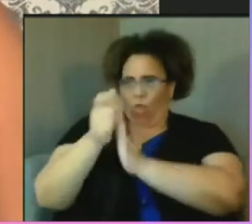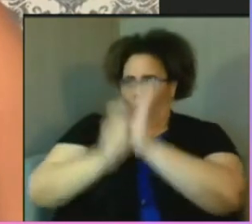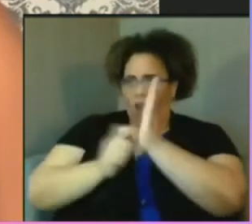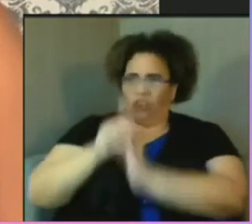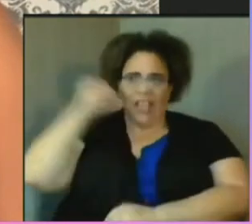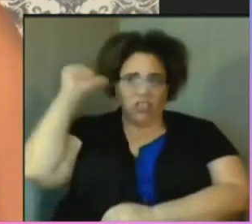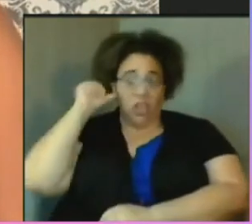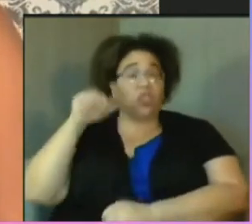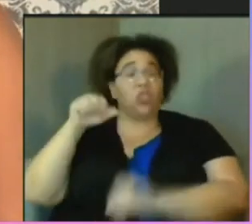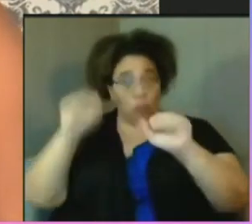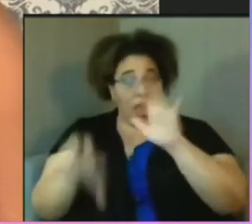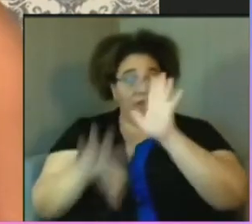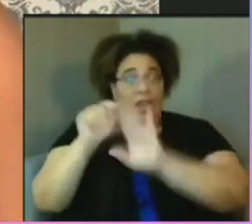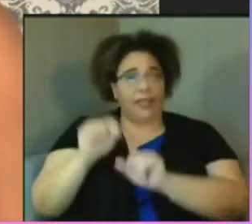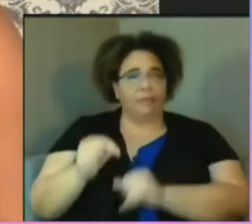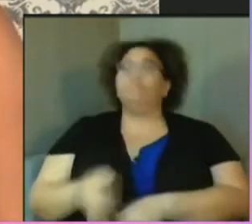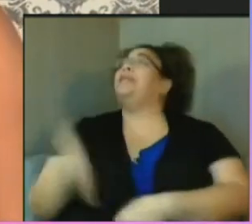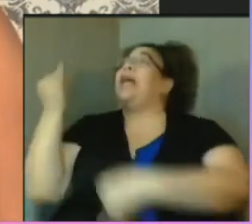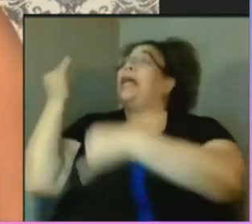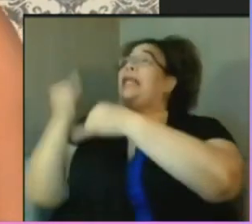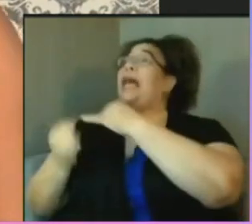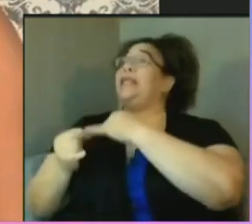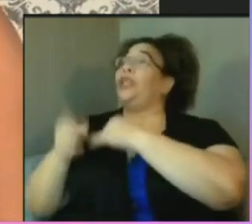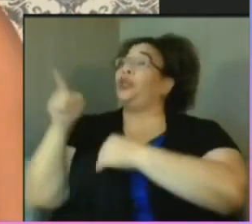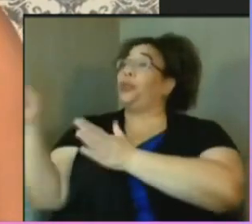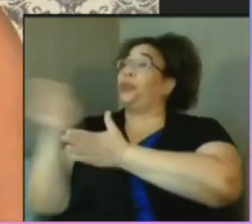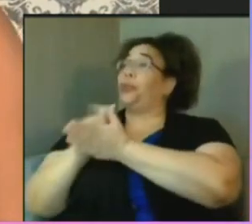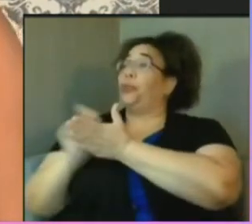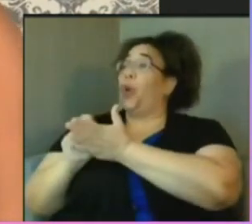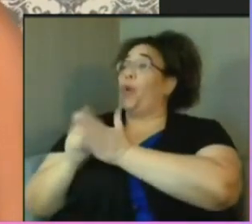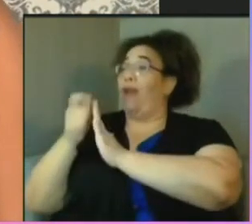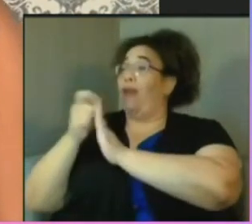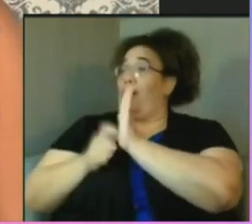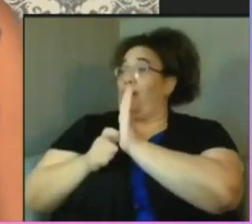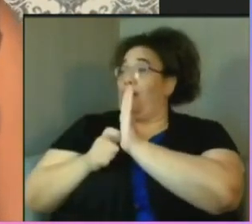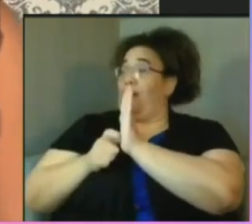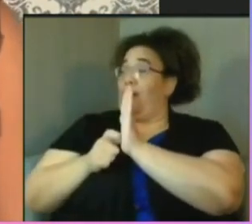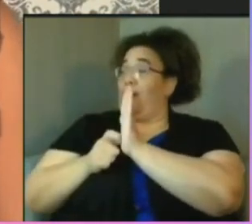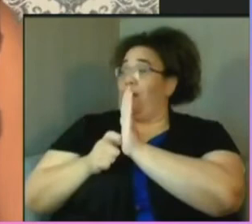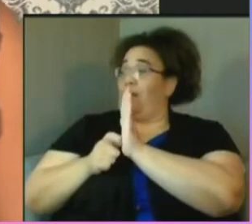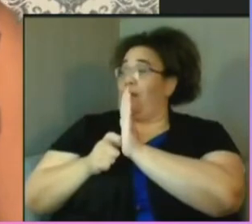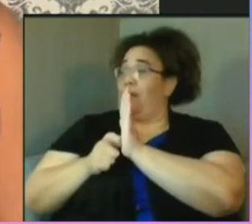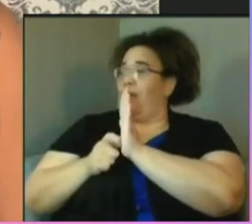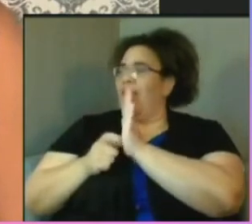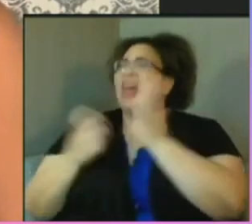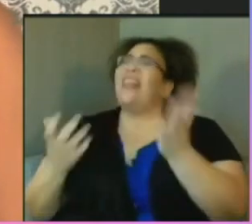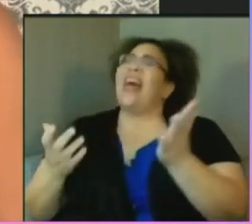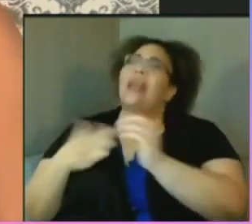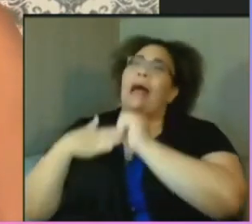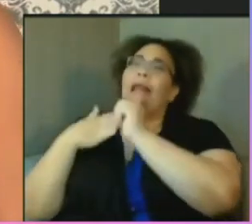And lastly, you wrote an article that appeared in the Atlantic today called